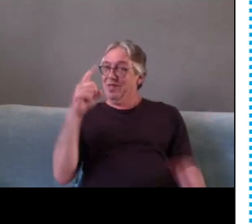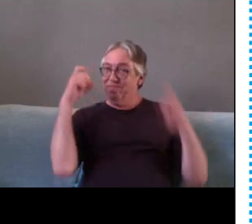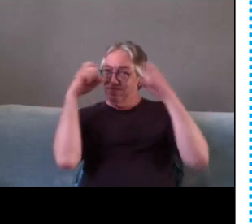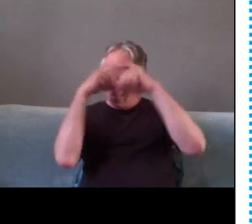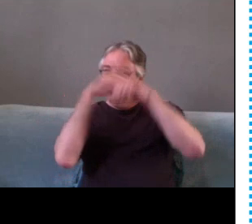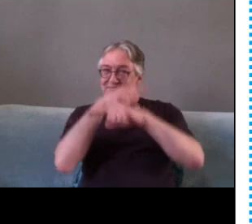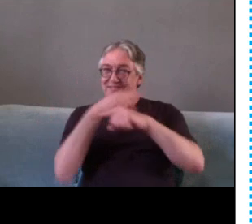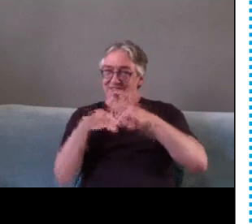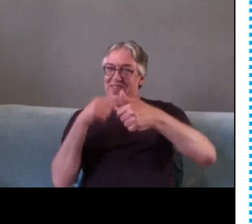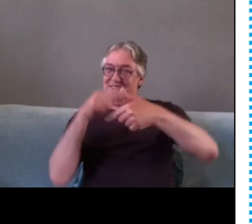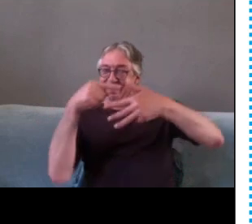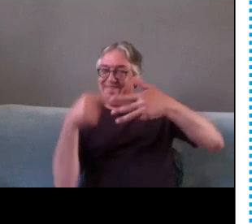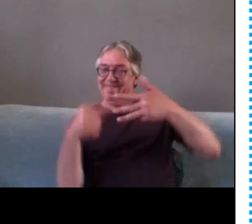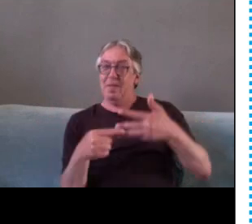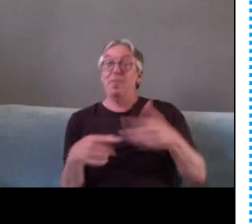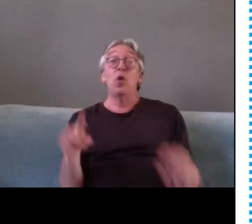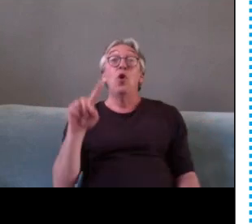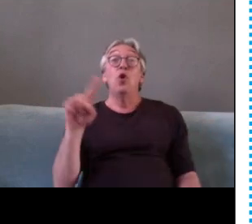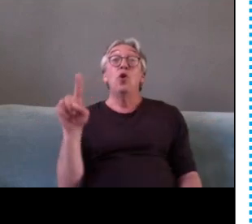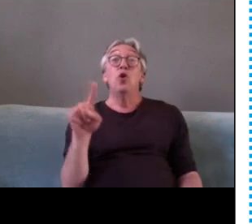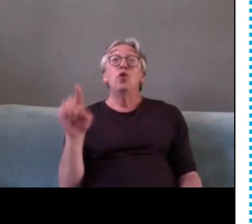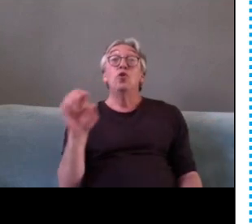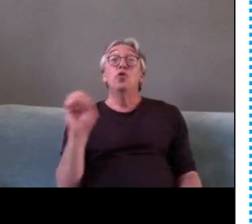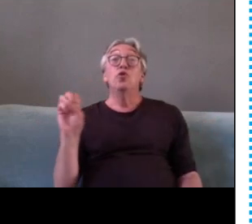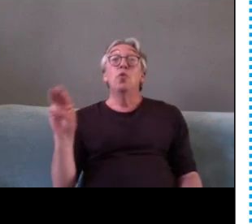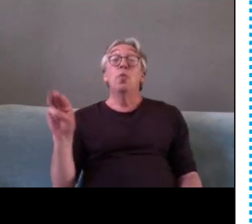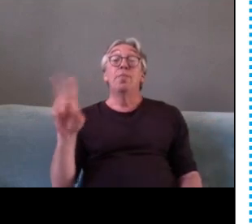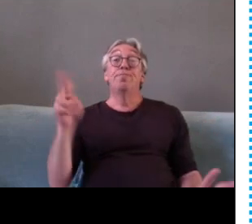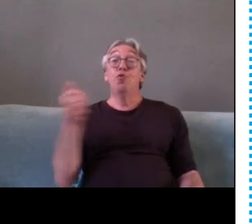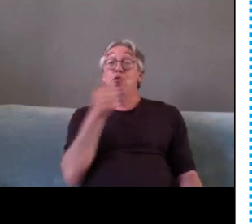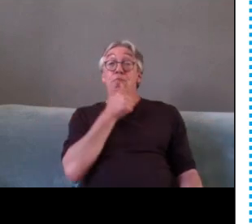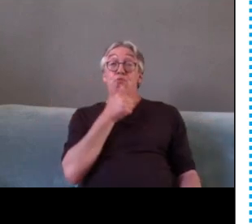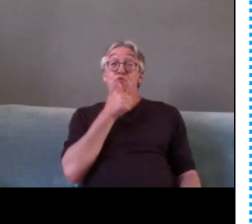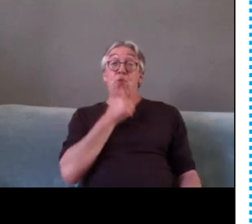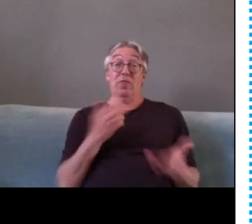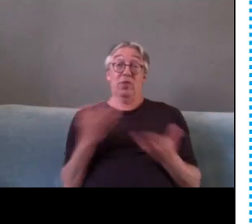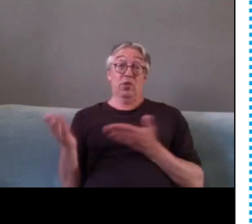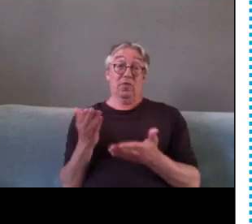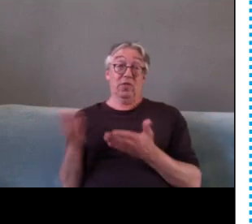Zoom is a private service. Obviously it's electronic communication means